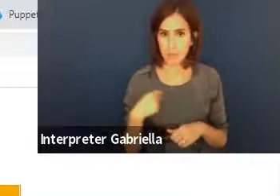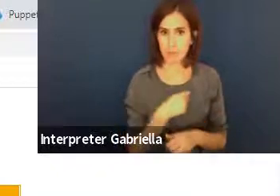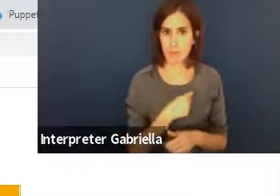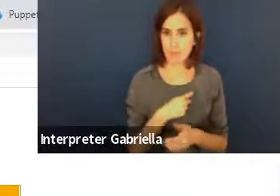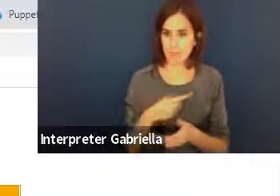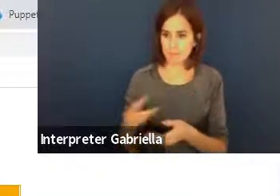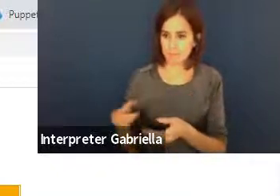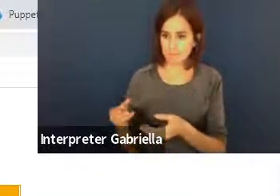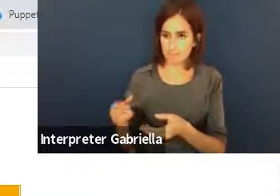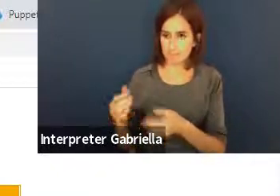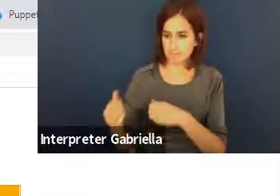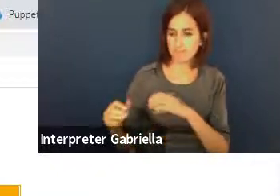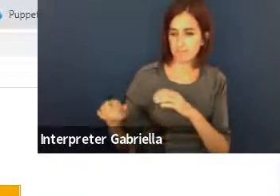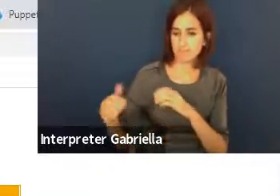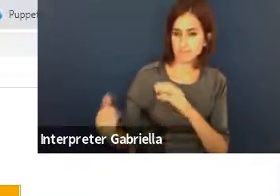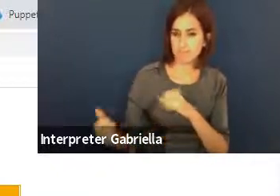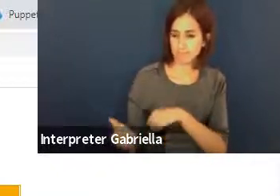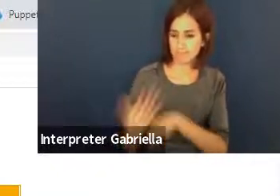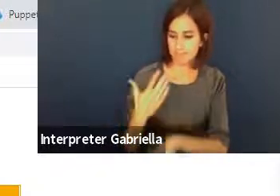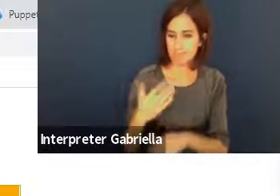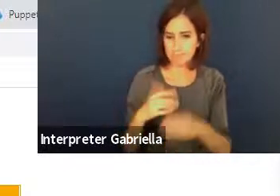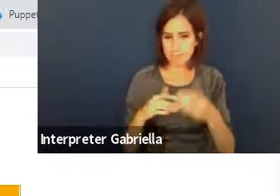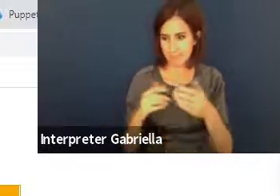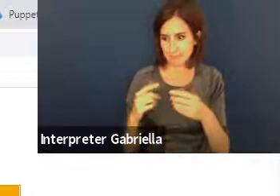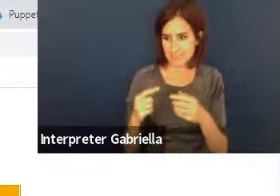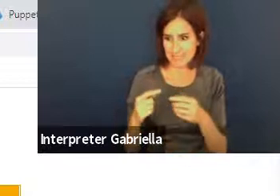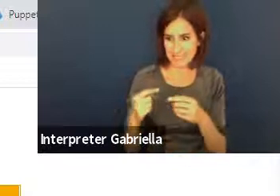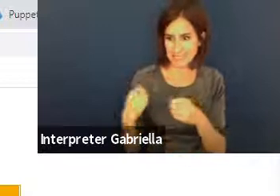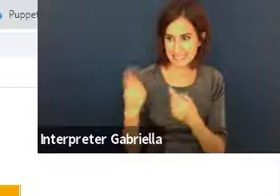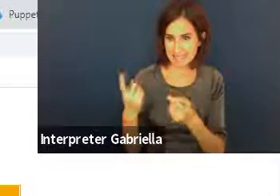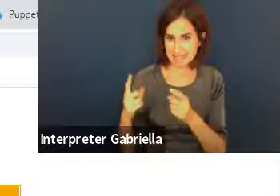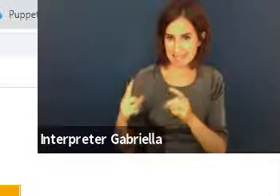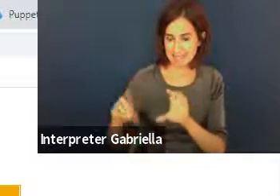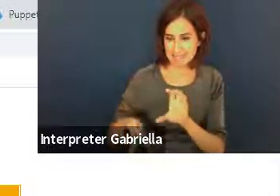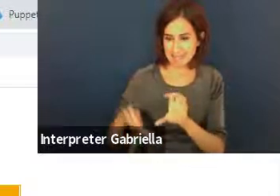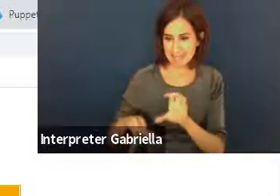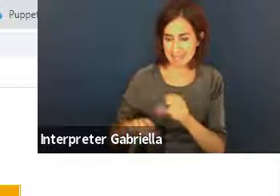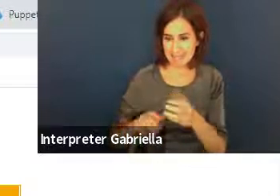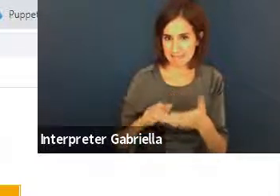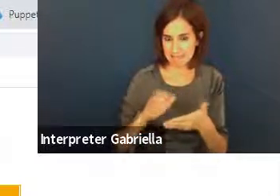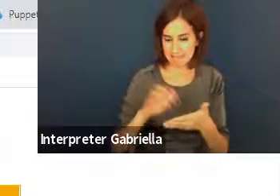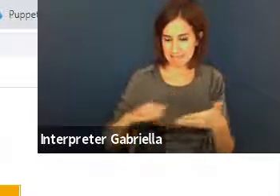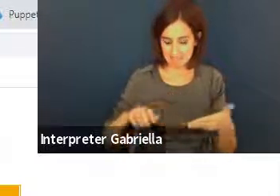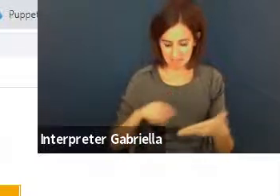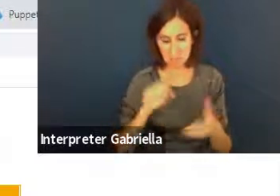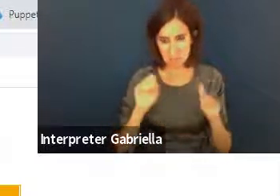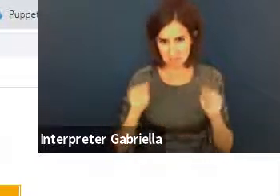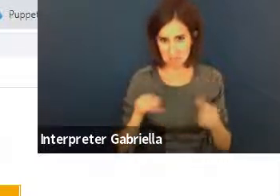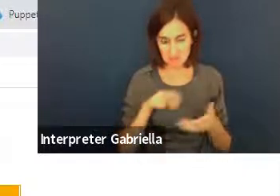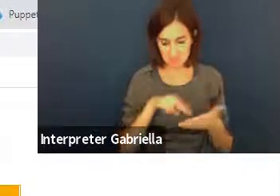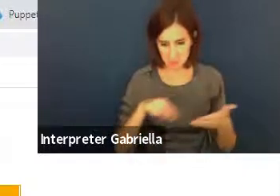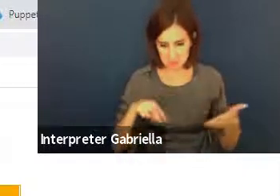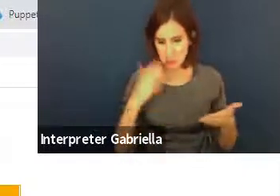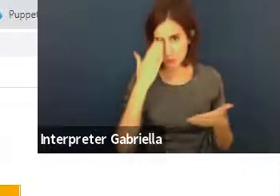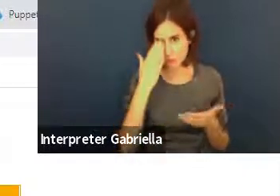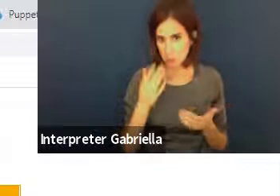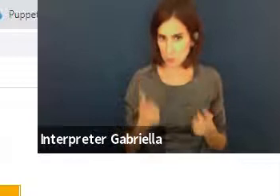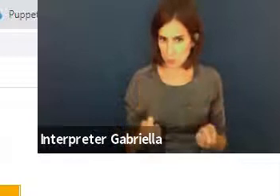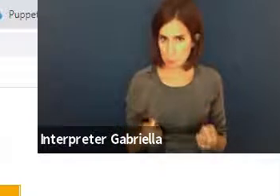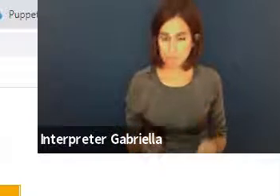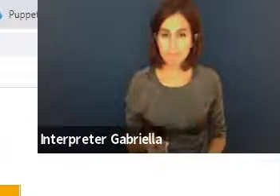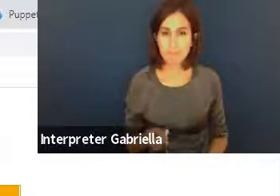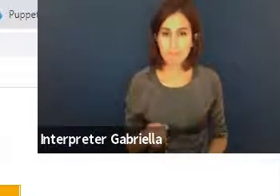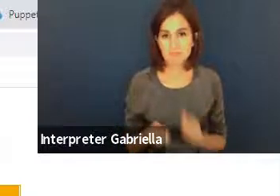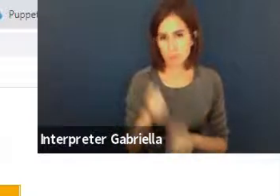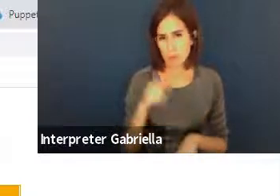Linda Kobashigawa: So we can see what what they already done and we can start off with that in contact the student after it most of the time that staffed by